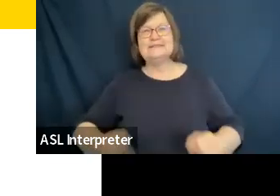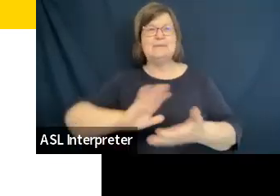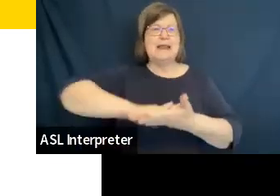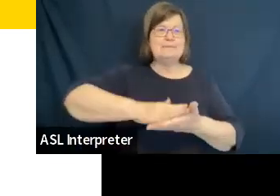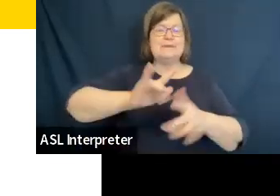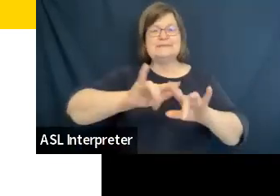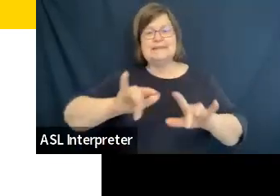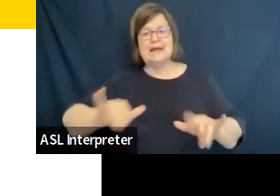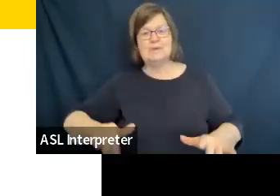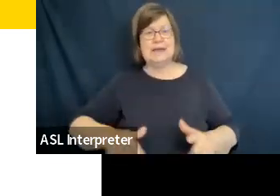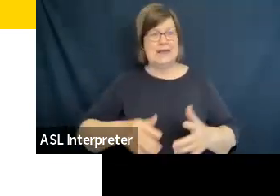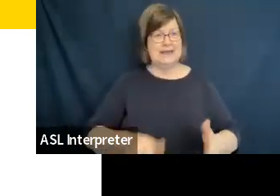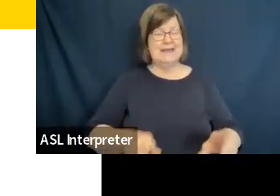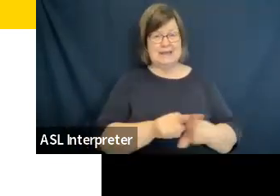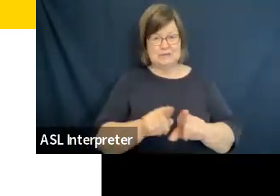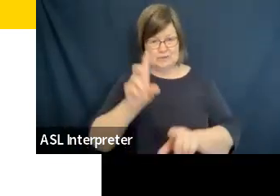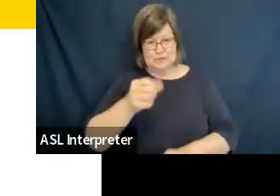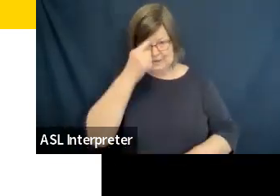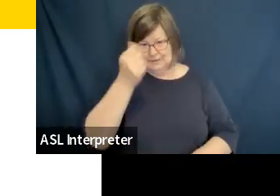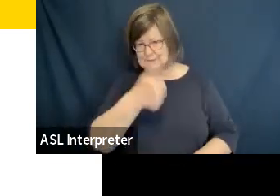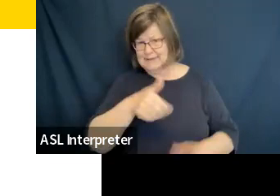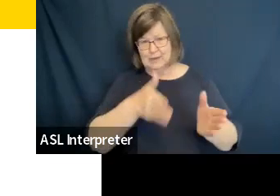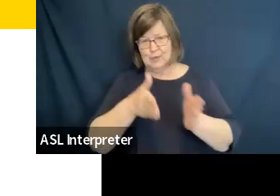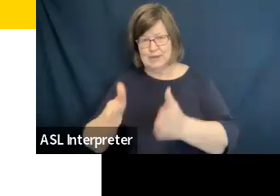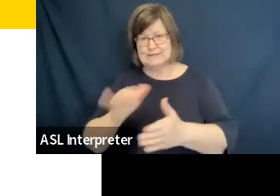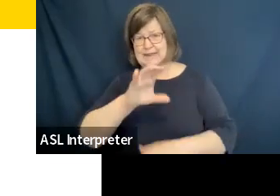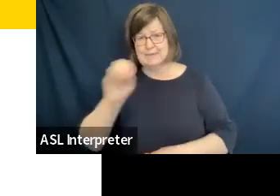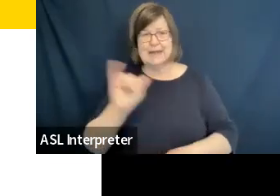Additionally, do you think there are any ways, companies such as Apple, Google,